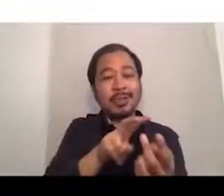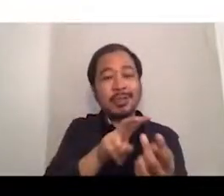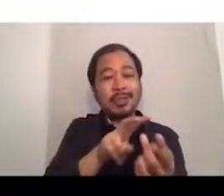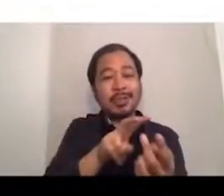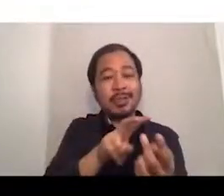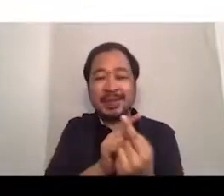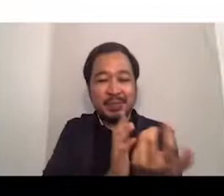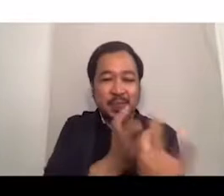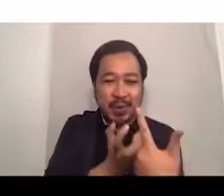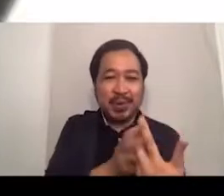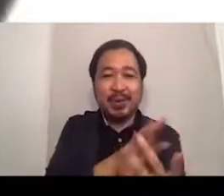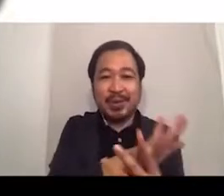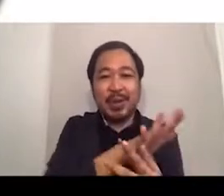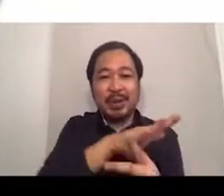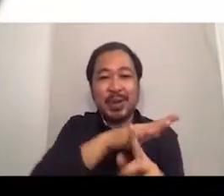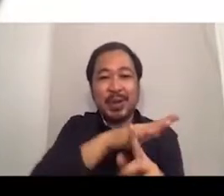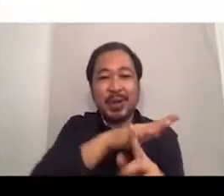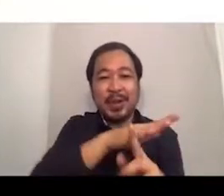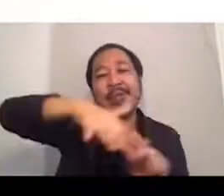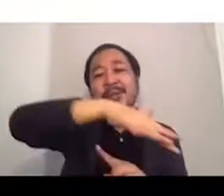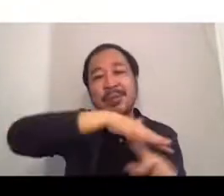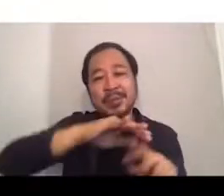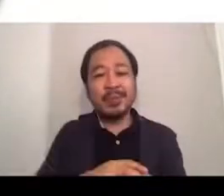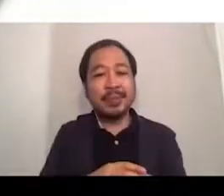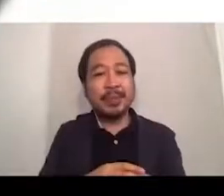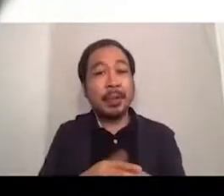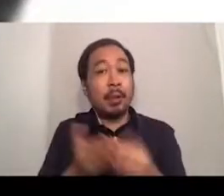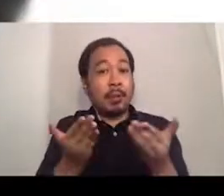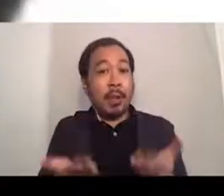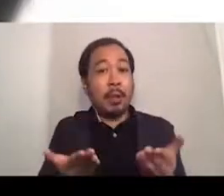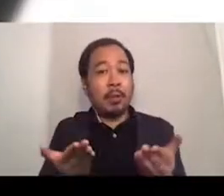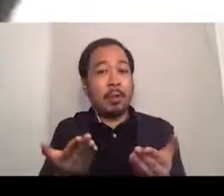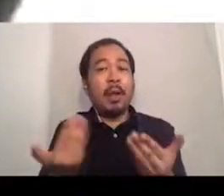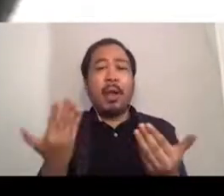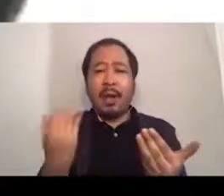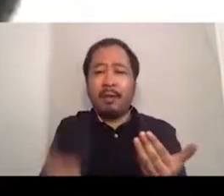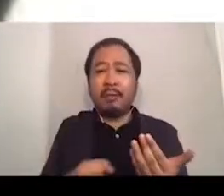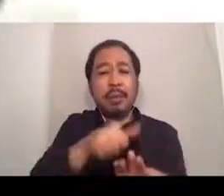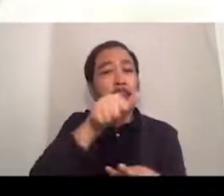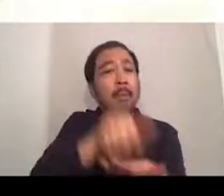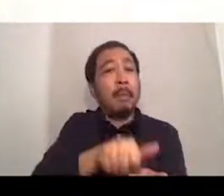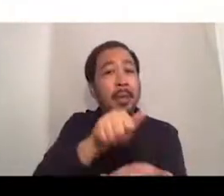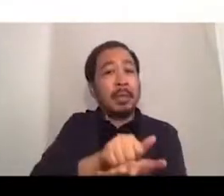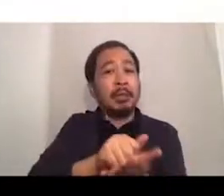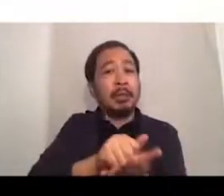also the World Confederation for Physical Therapy to explore ways to share knowledge and skill sets in the region.